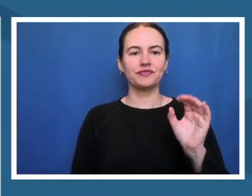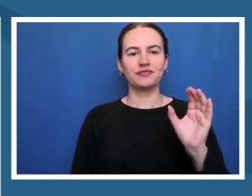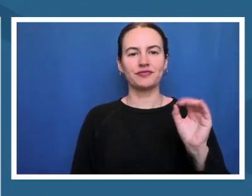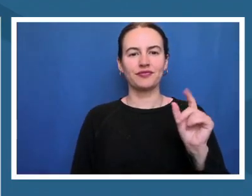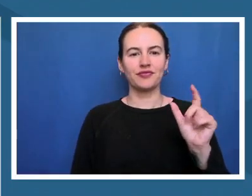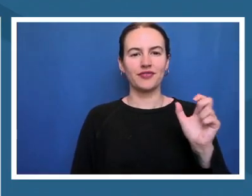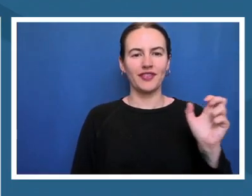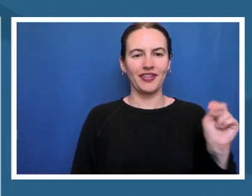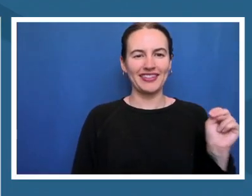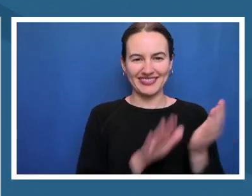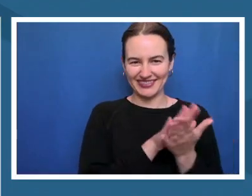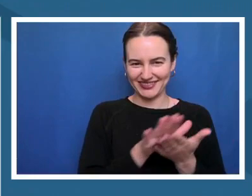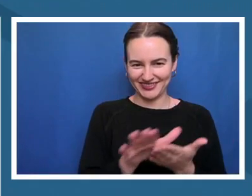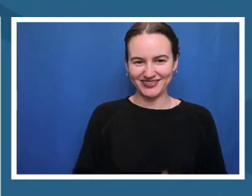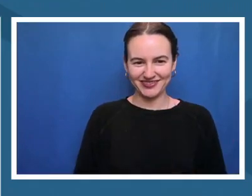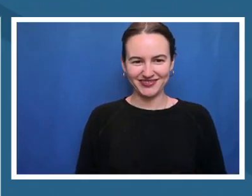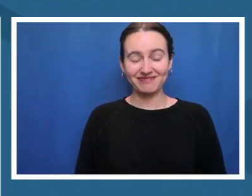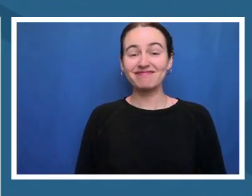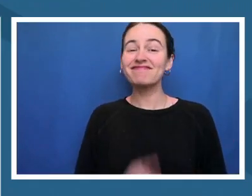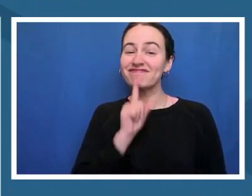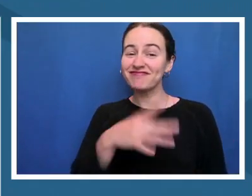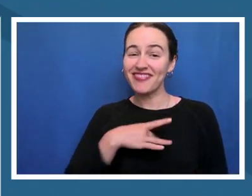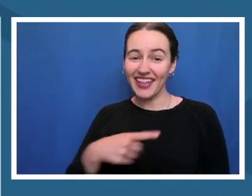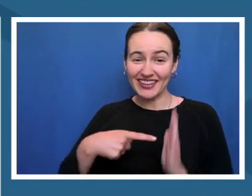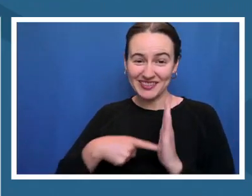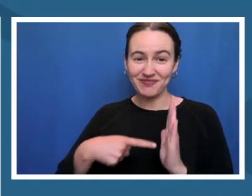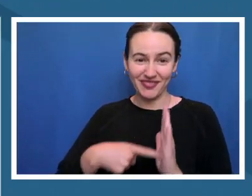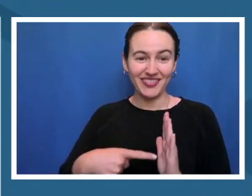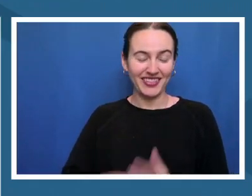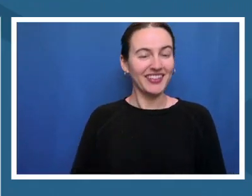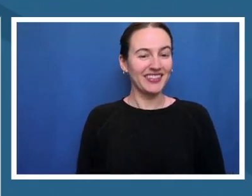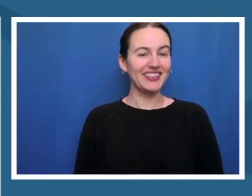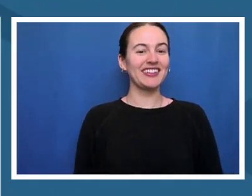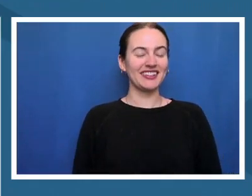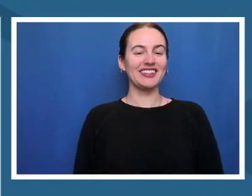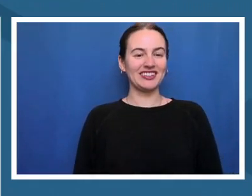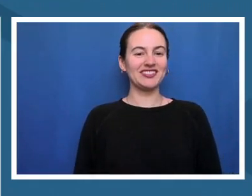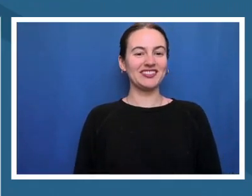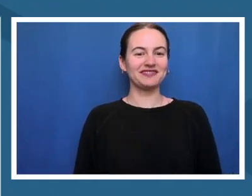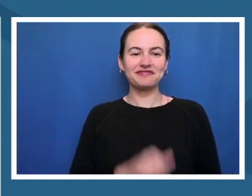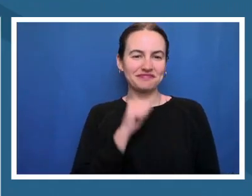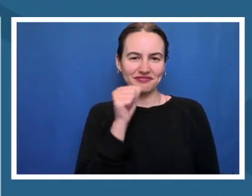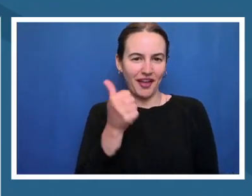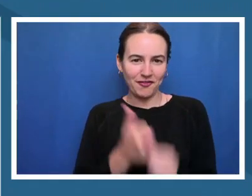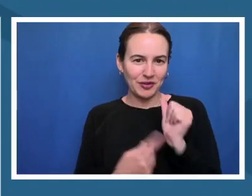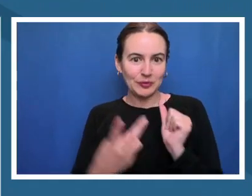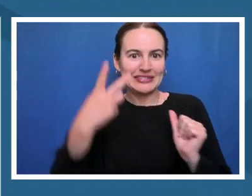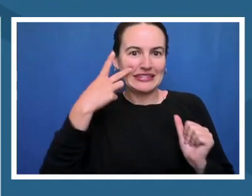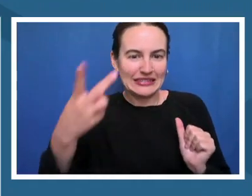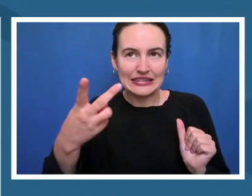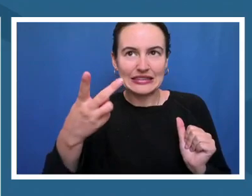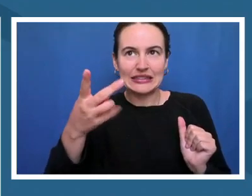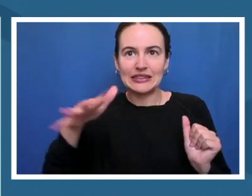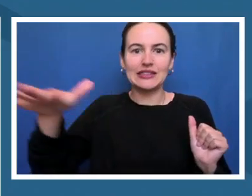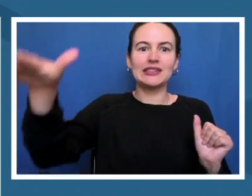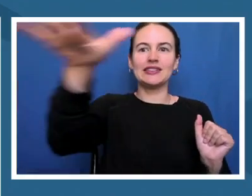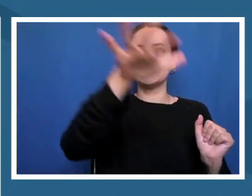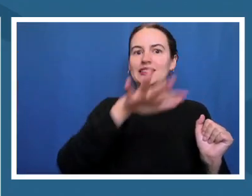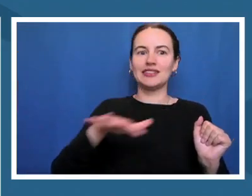i really like this example because it is something that um not everybody would see and you have to